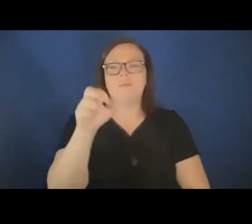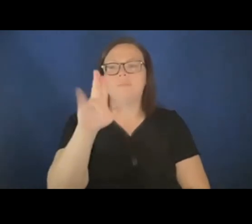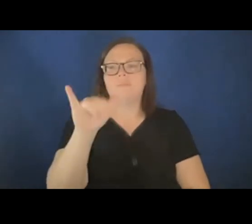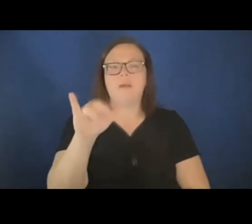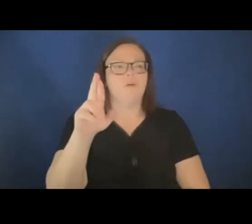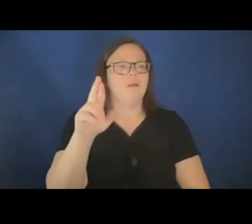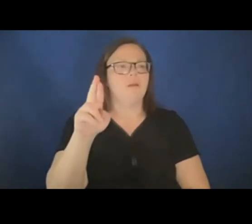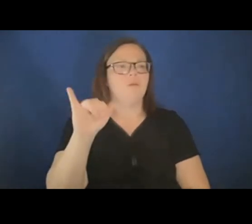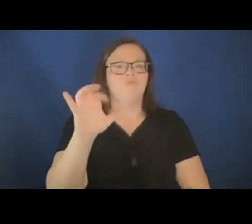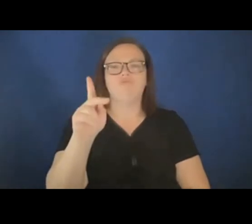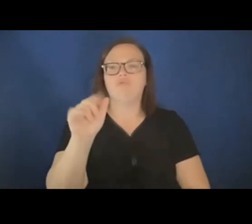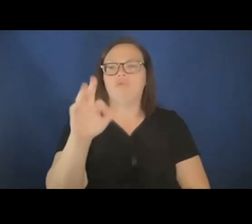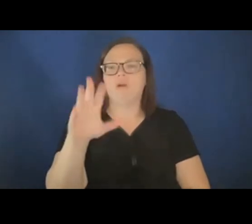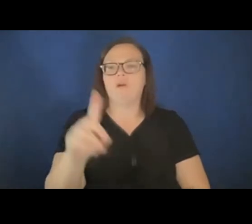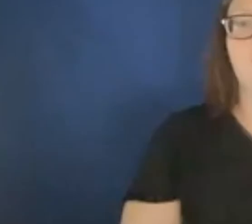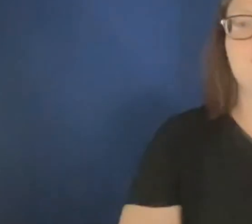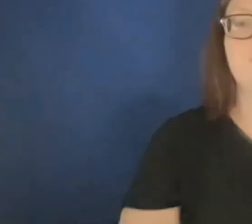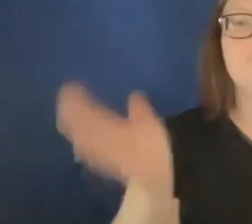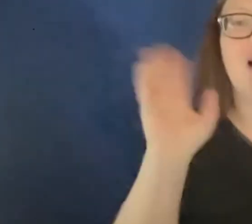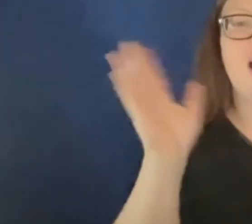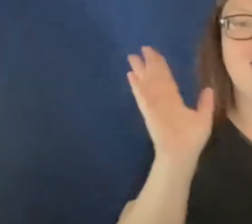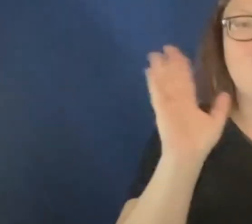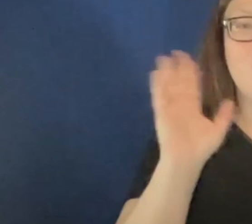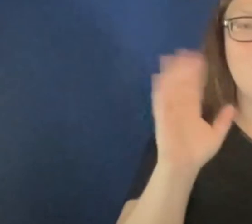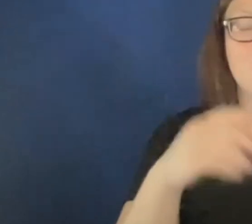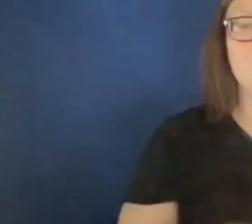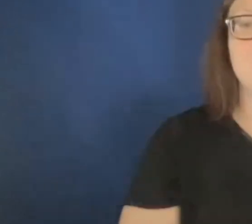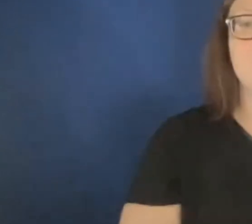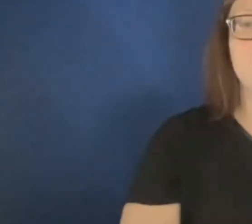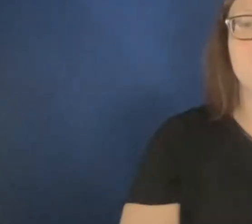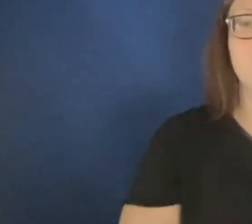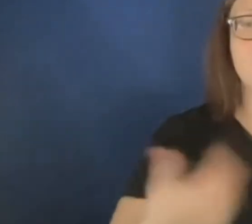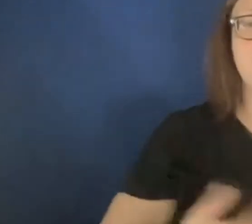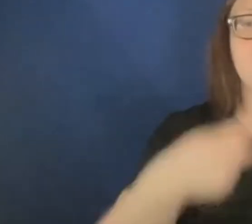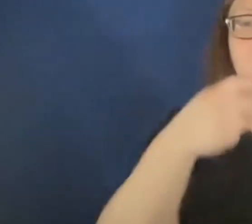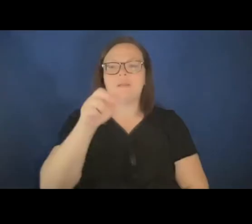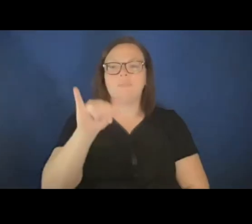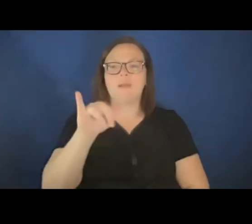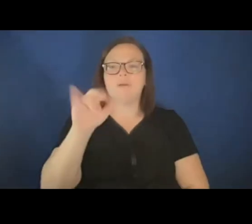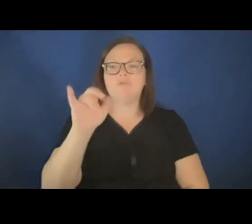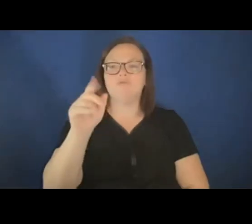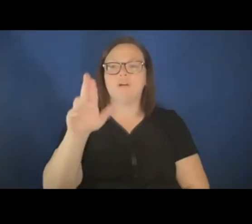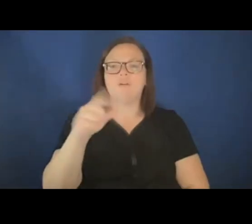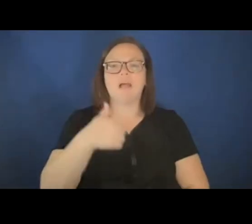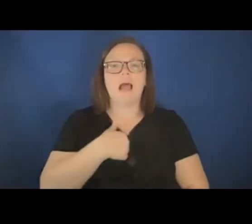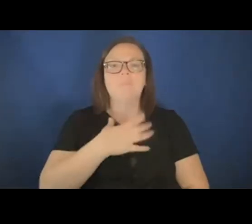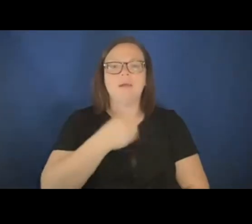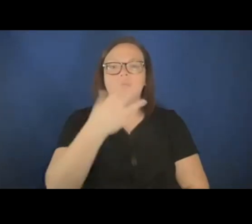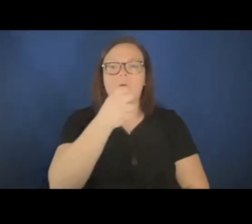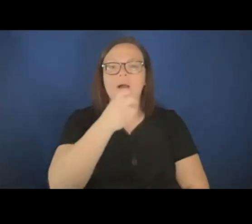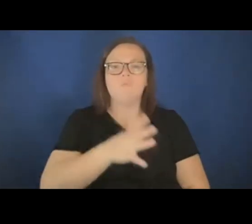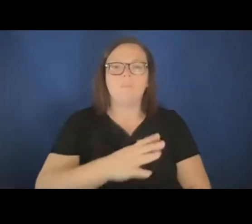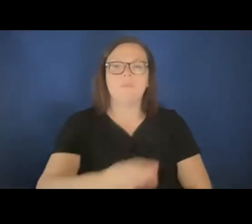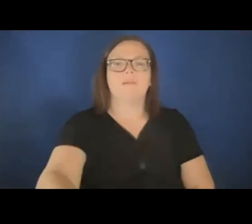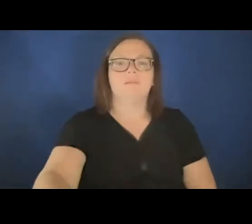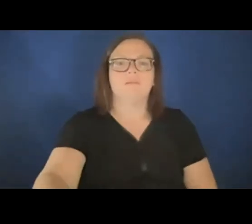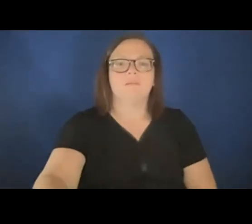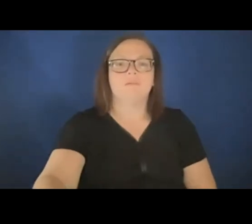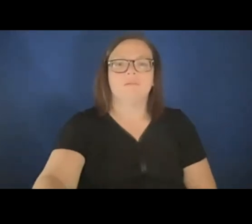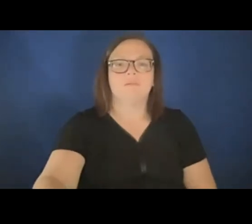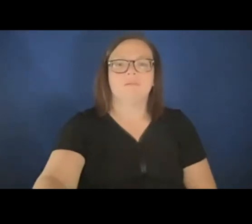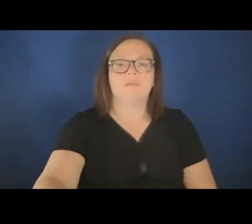Hello, everyone! My name's Perry Rickard. I am a white woman--I currently have wet brown